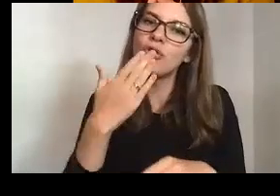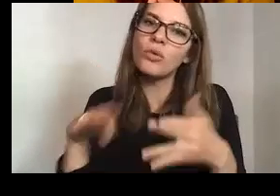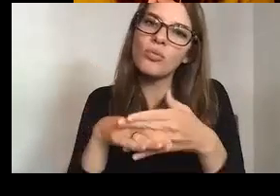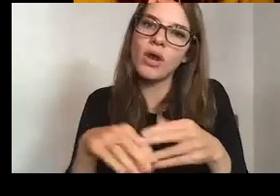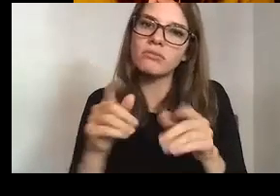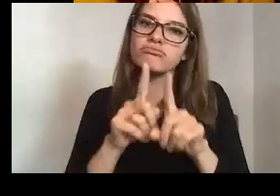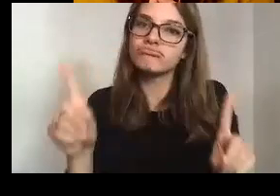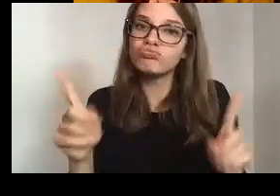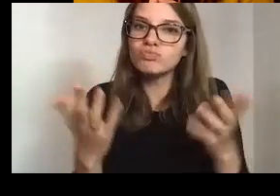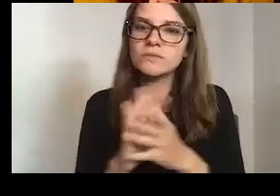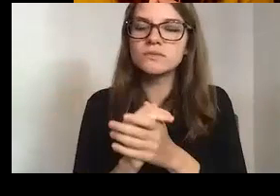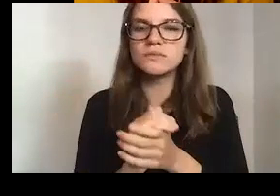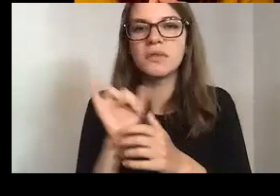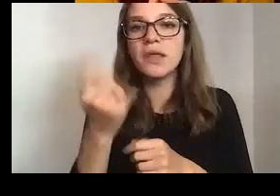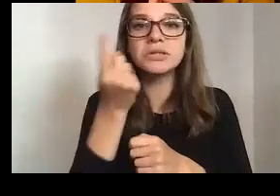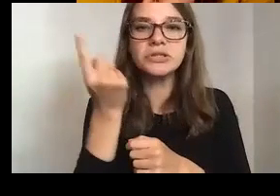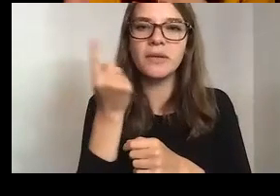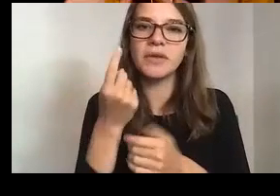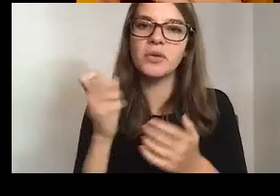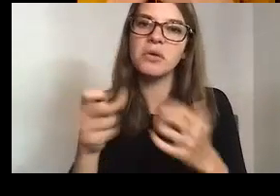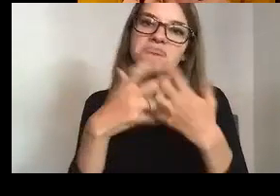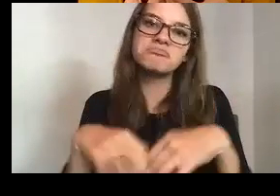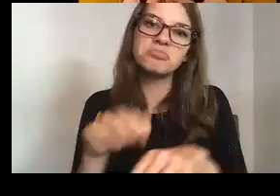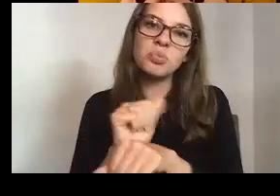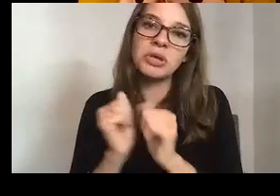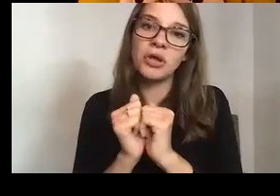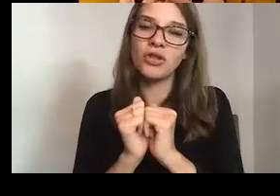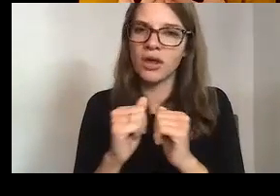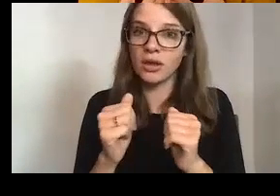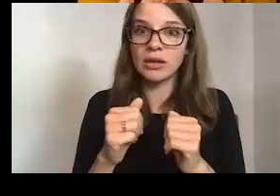so that's something that can maybe be worked on as siblings are spending more time together at home